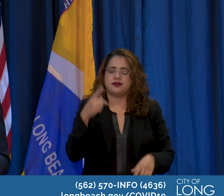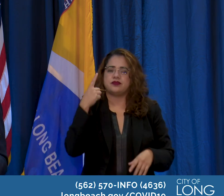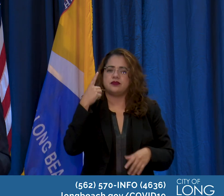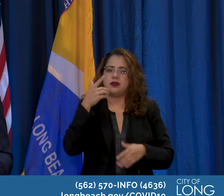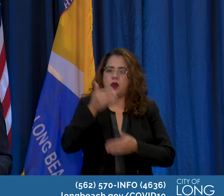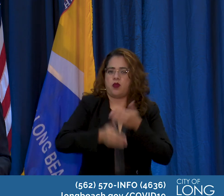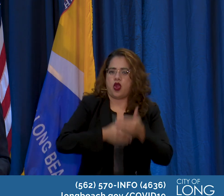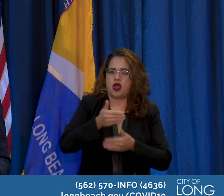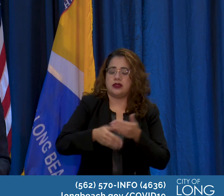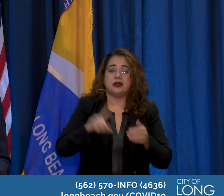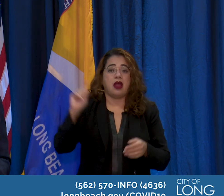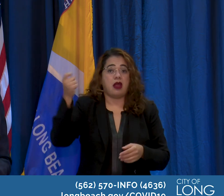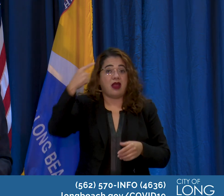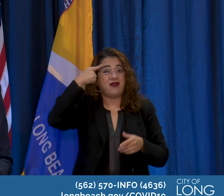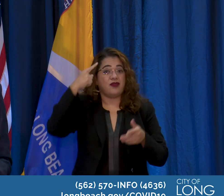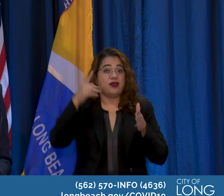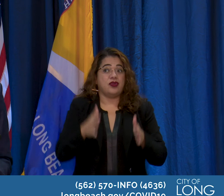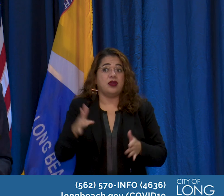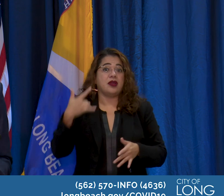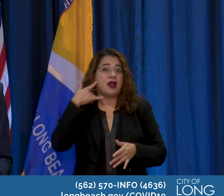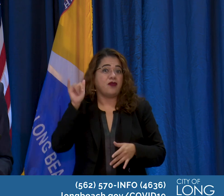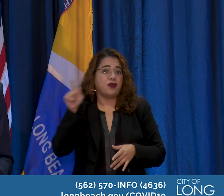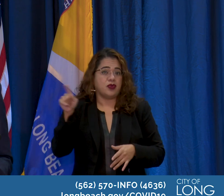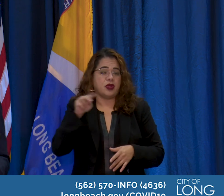and others are talking about.